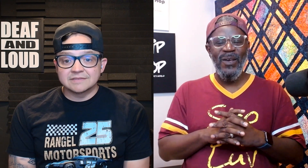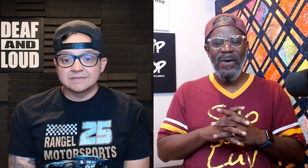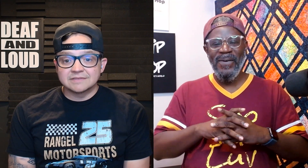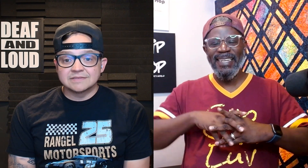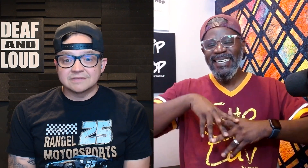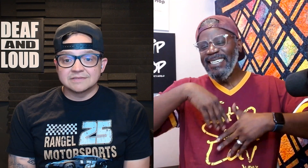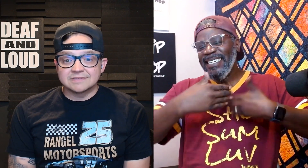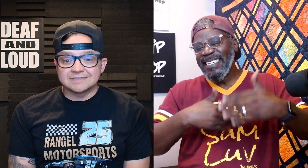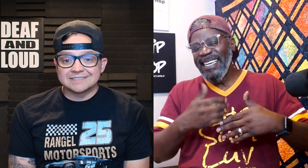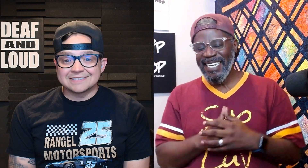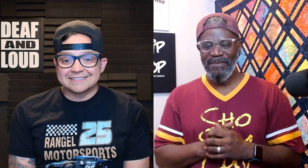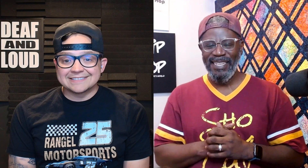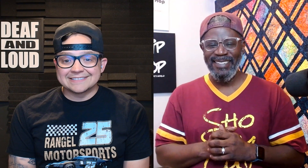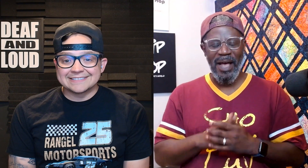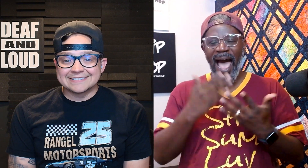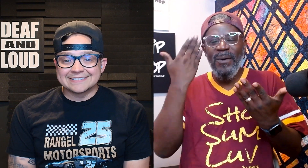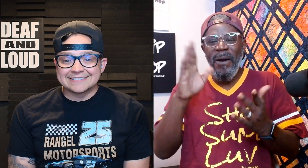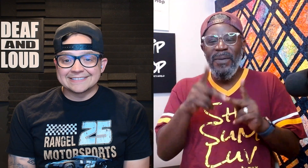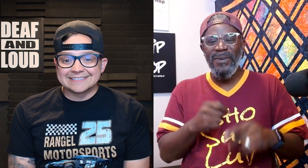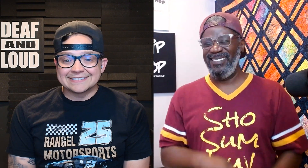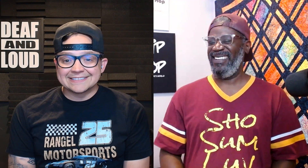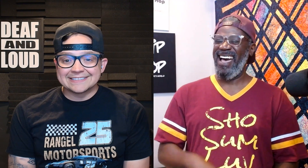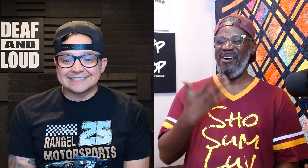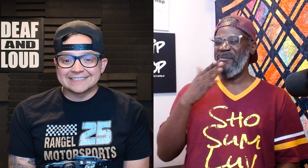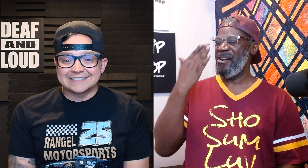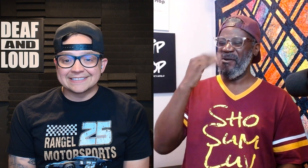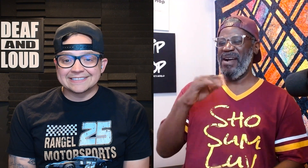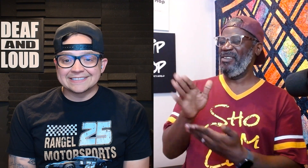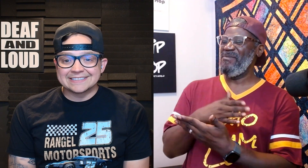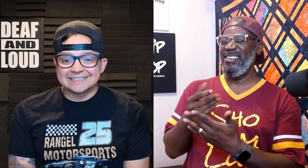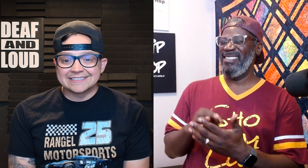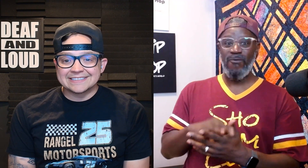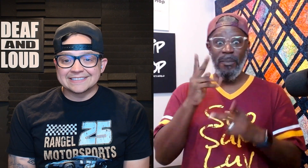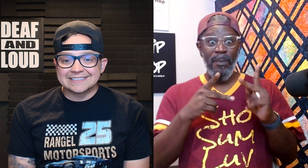So it's coming. So I don't know if people are like, I don't want to know about your music stuff, or people